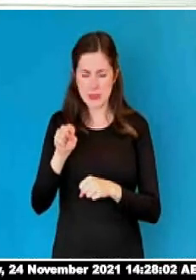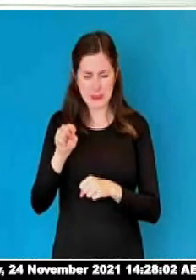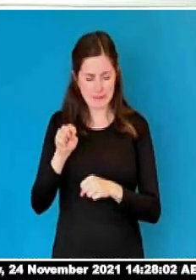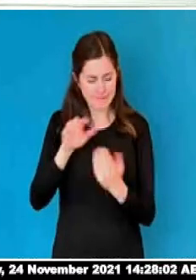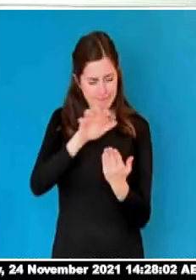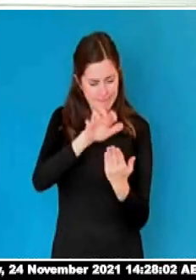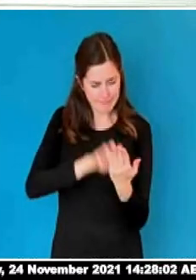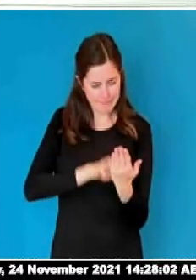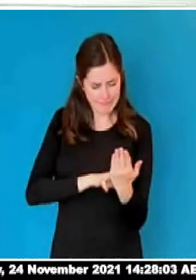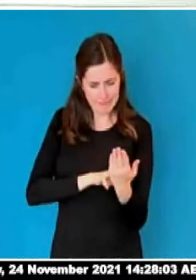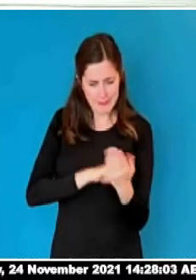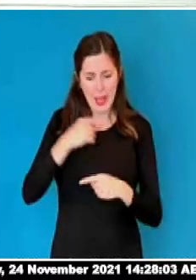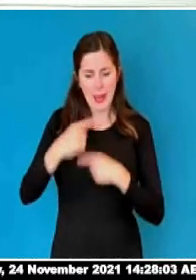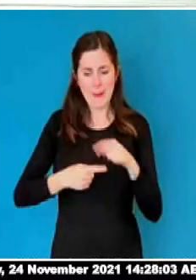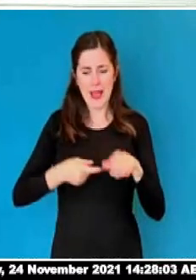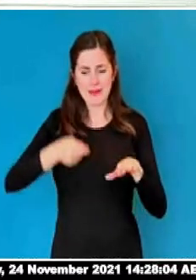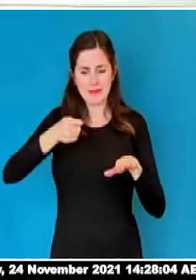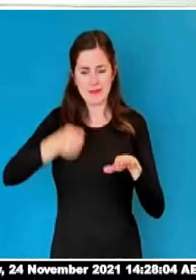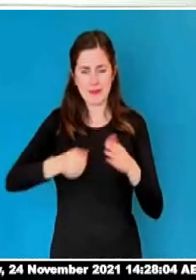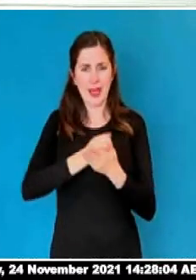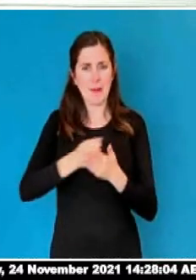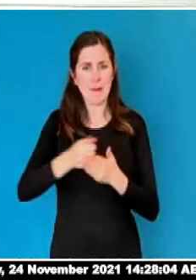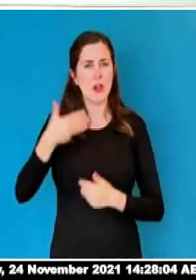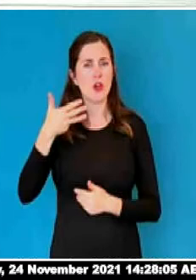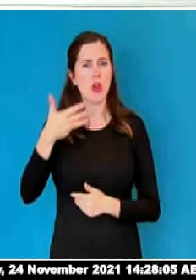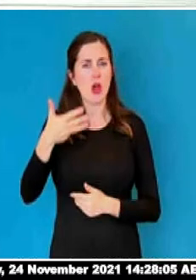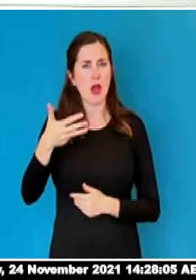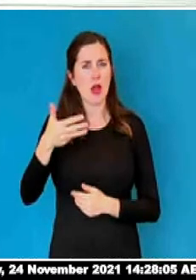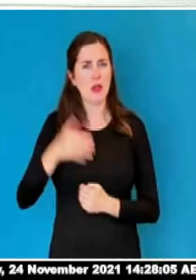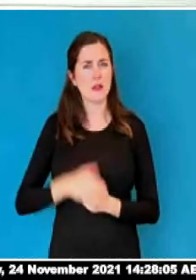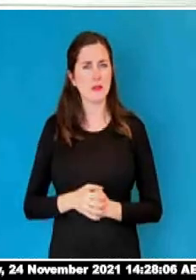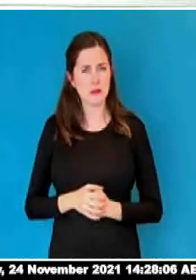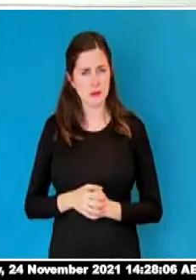relation to Public Hearing 9. Okay.